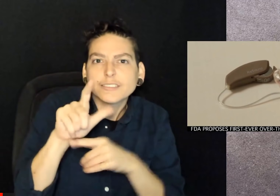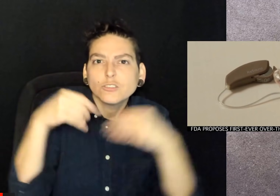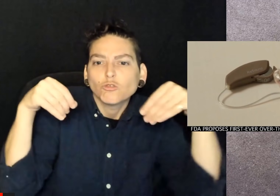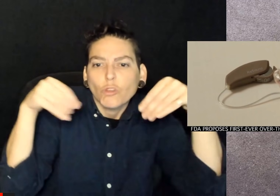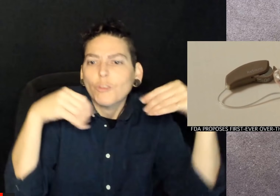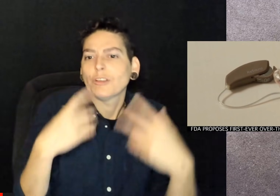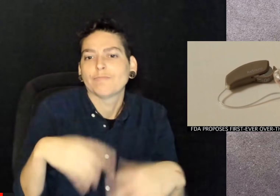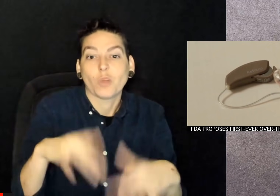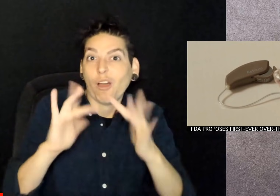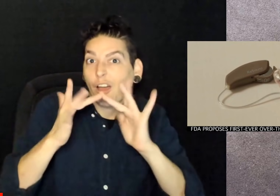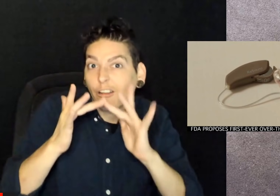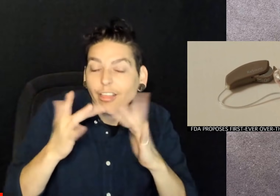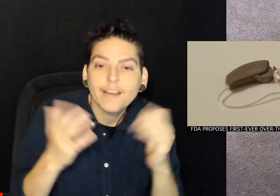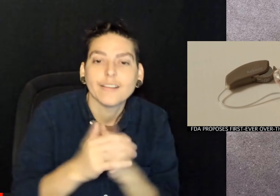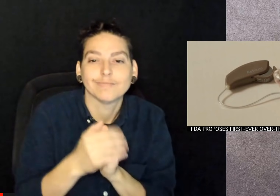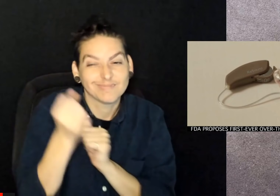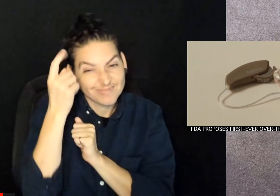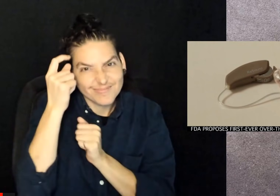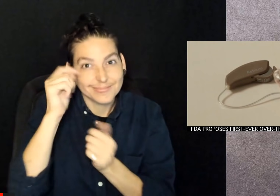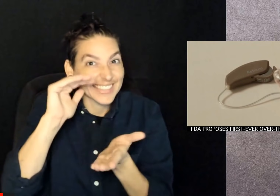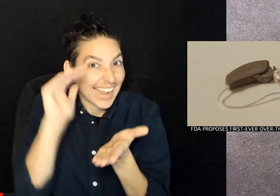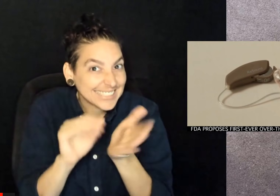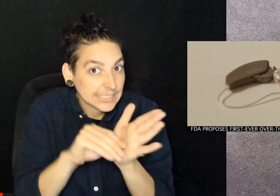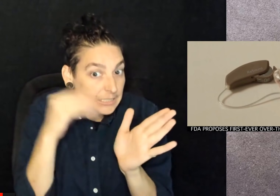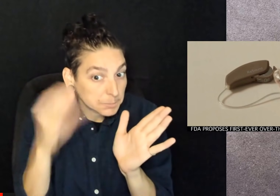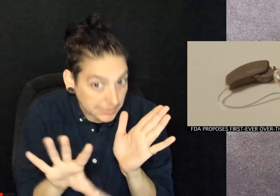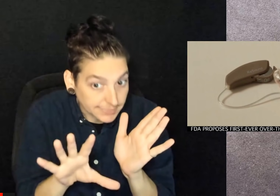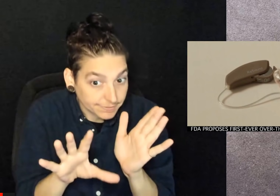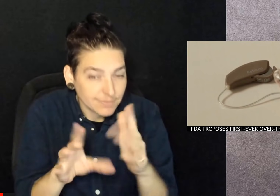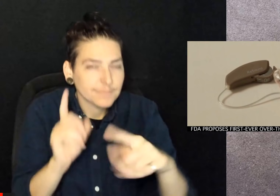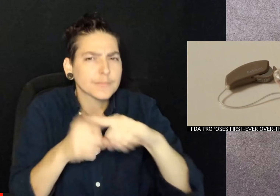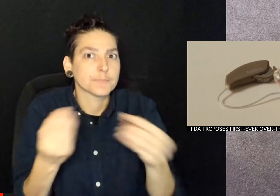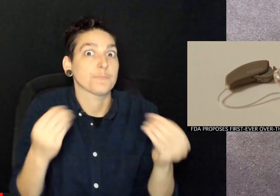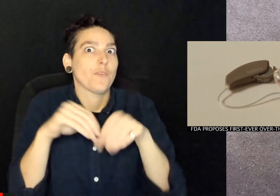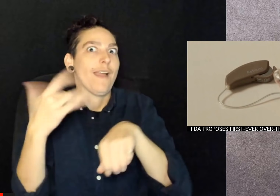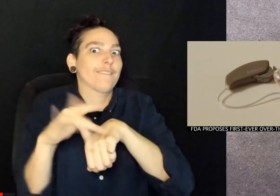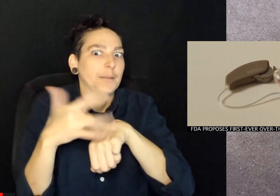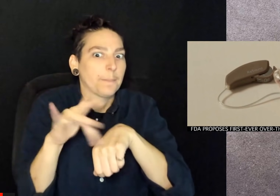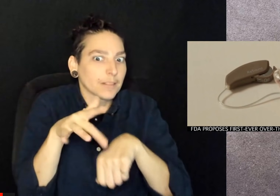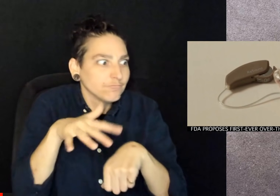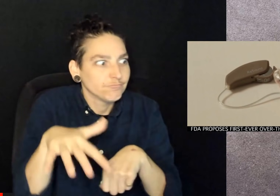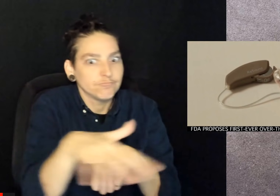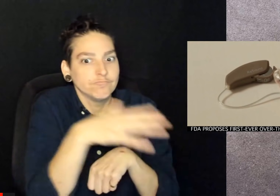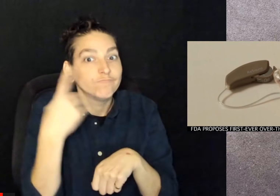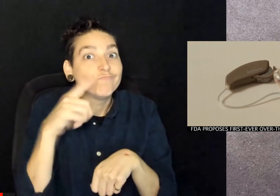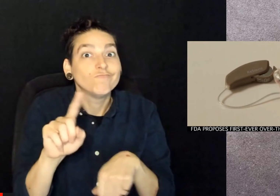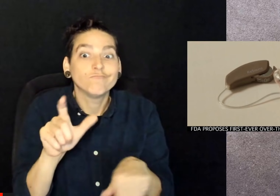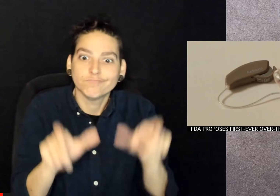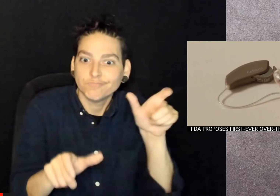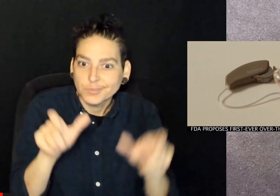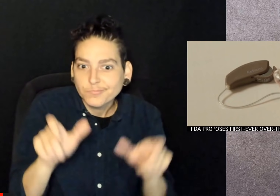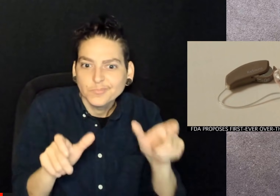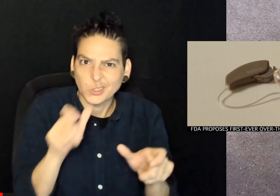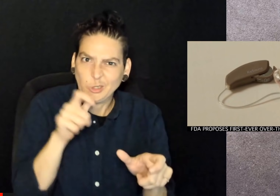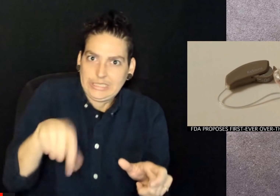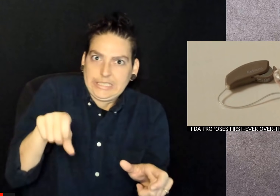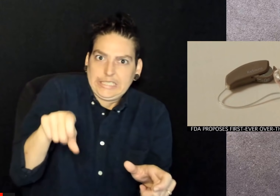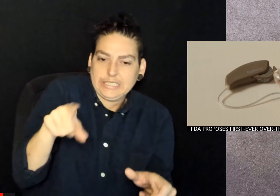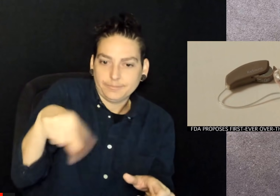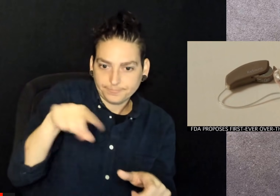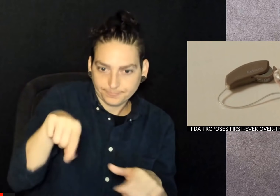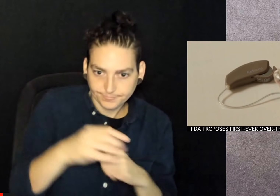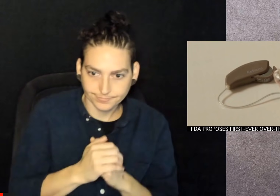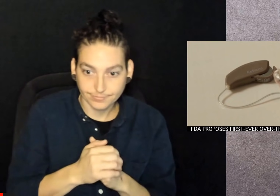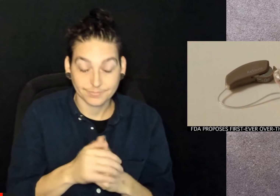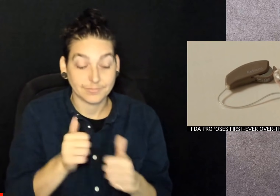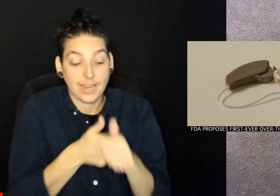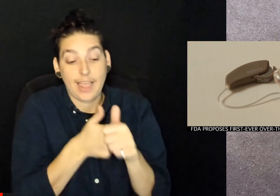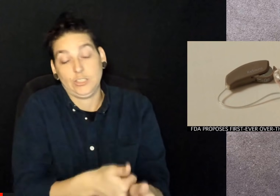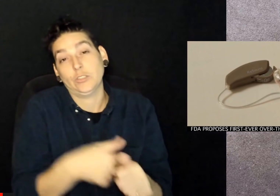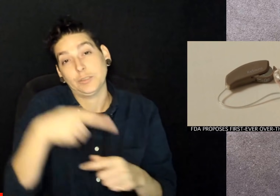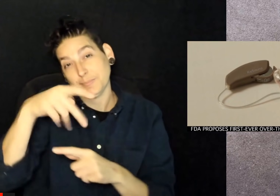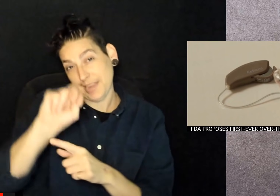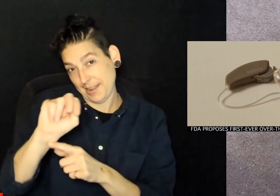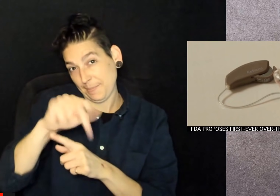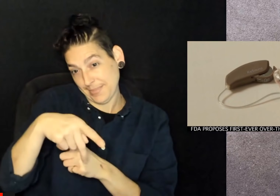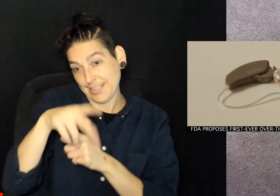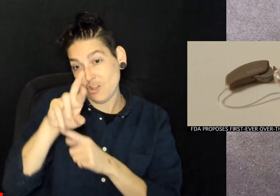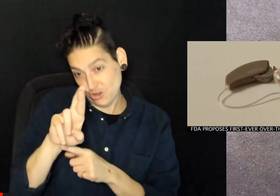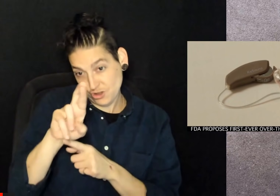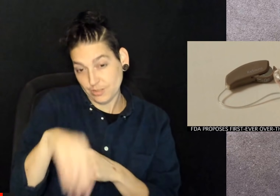retail stores or online making them less expensive and more available to those who need them